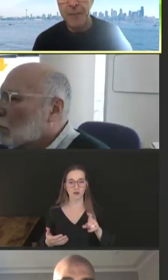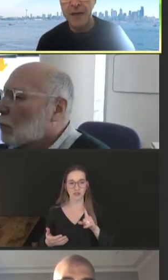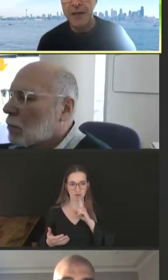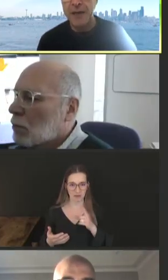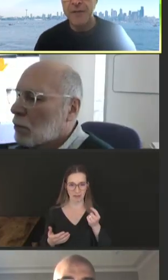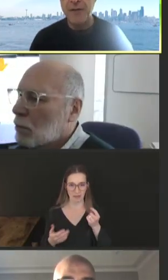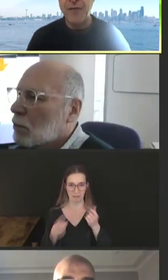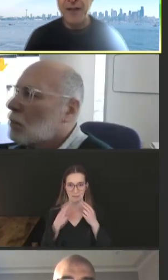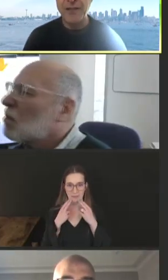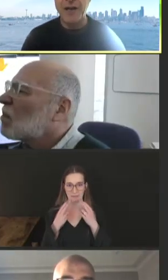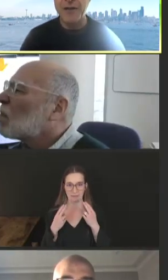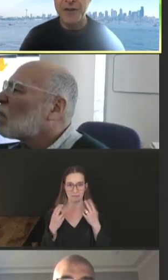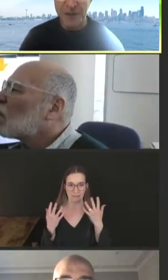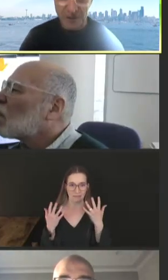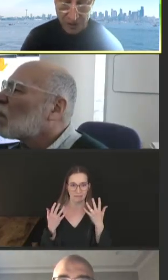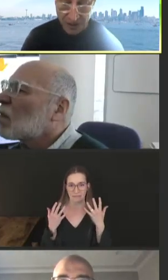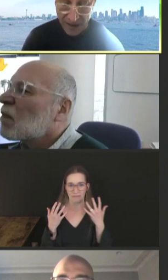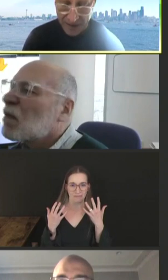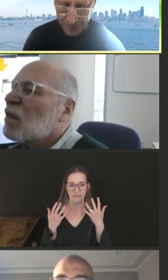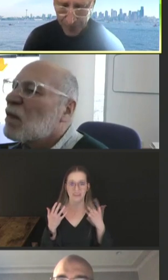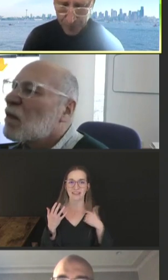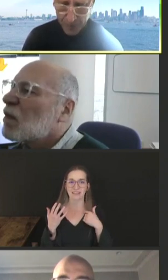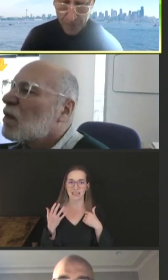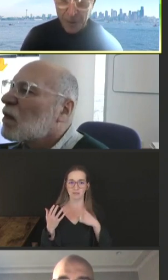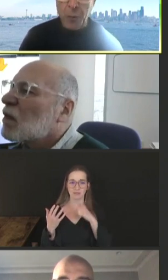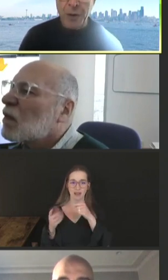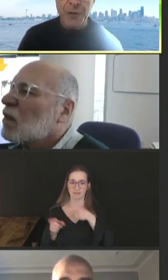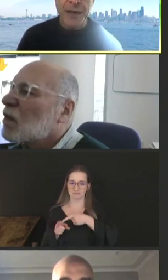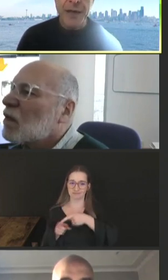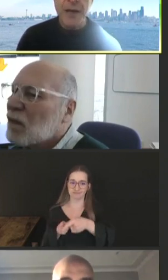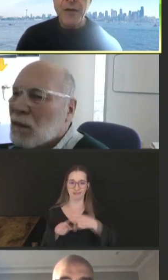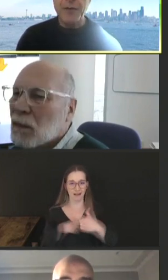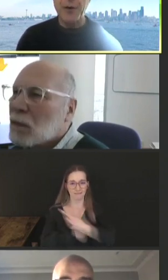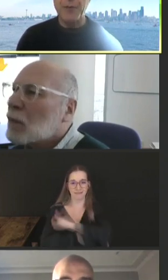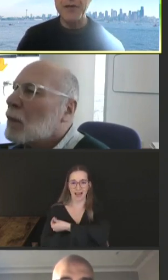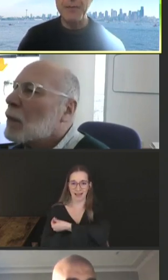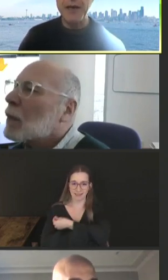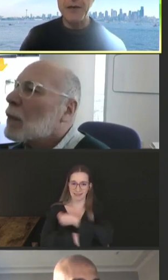not being a vaccinologist, per say. But I'm wondering, from your perspective,